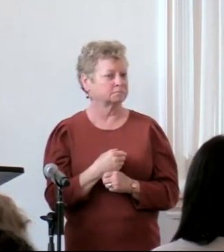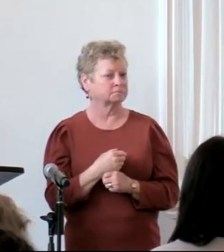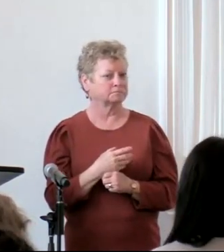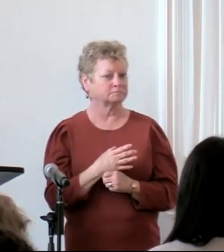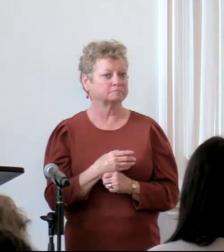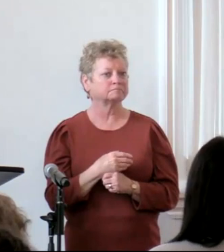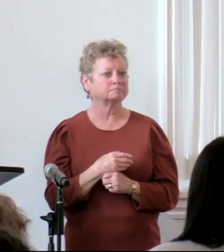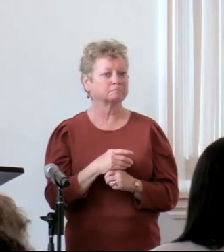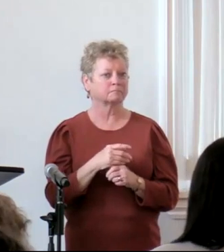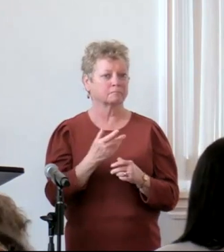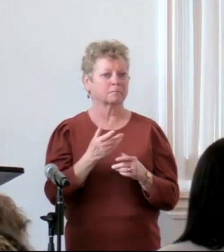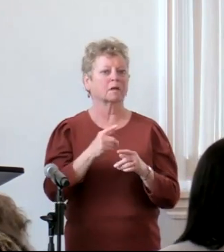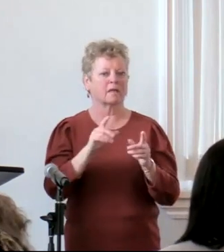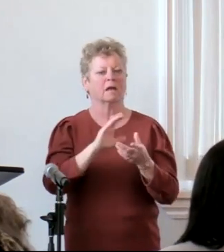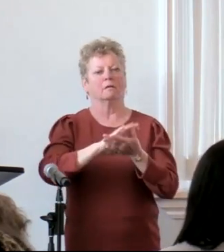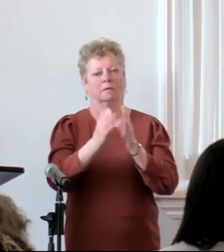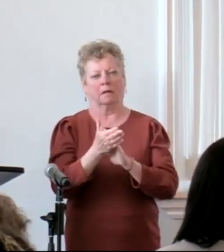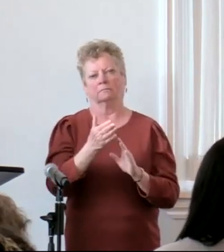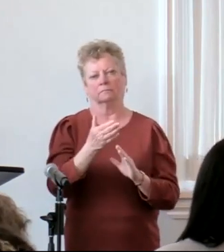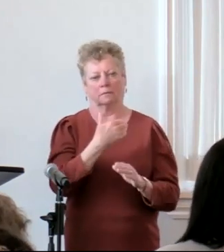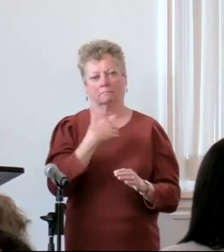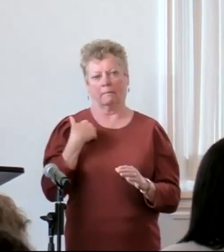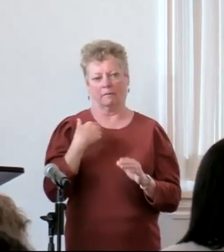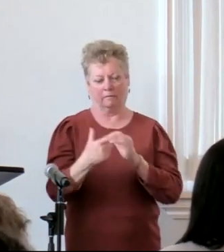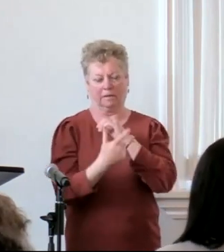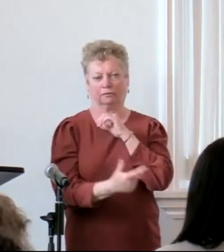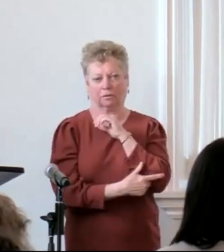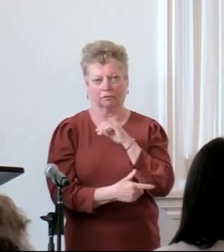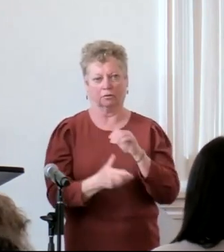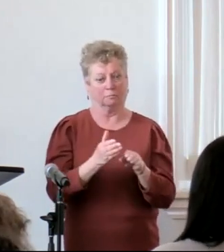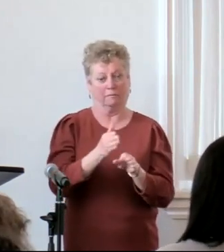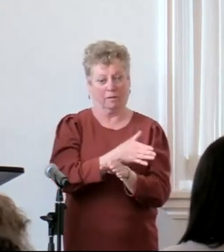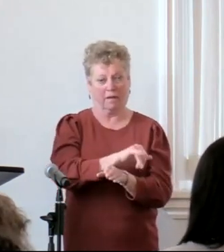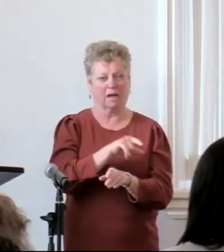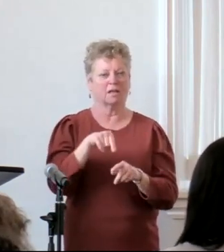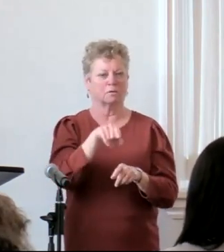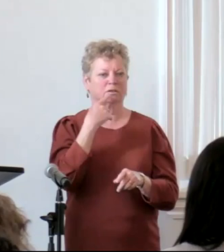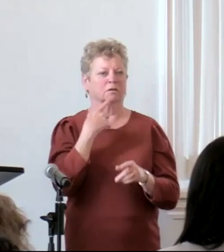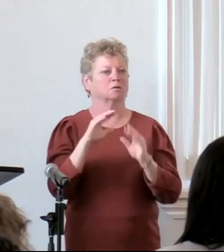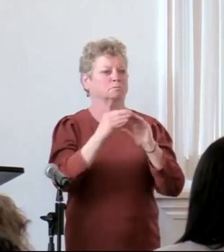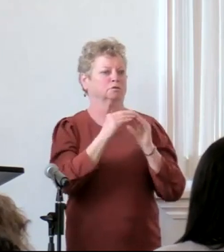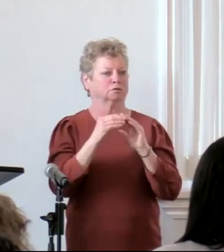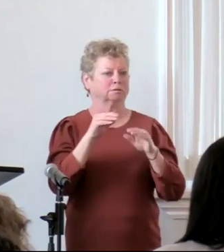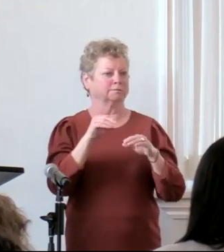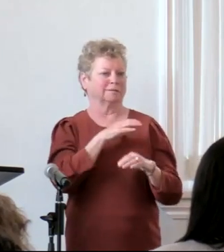Previously, to becoming a member of the Legislature, he served as a Municipal Councillor with HRM.